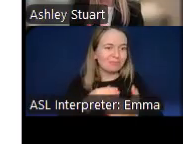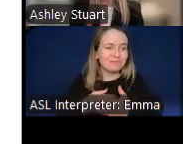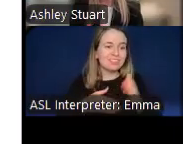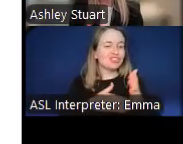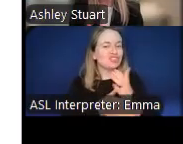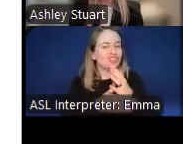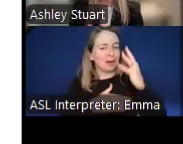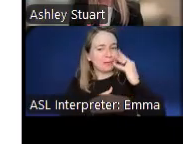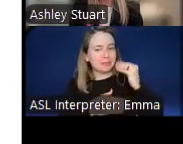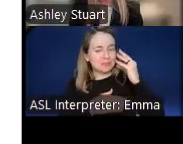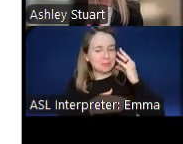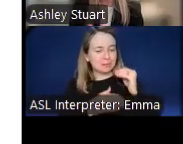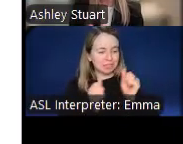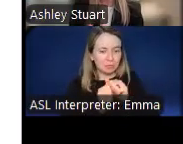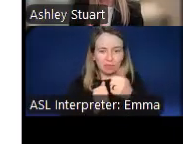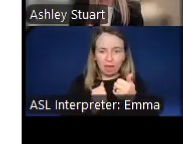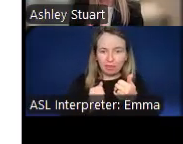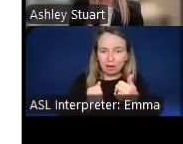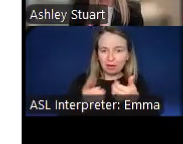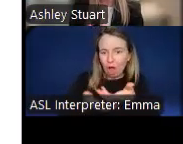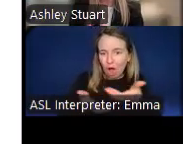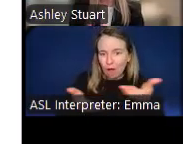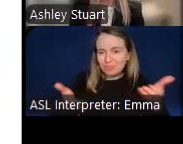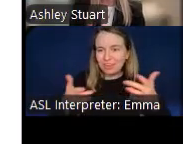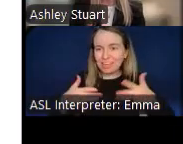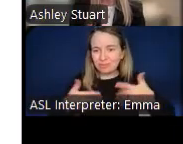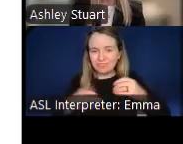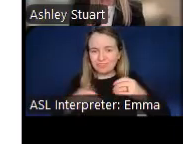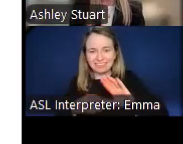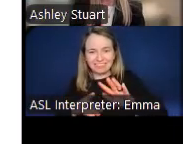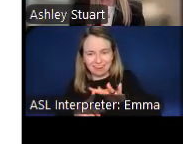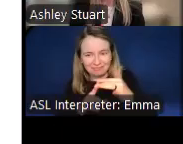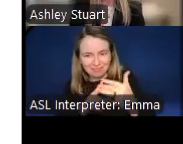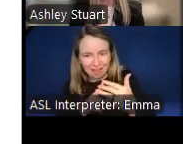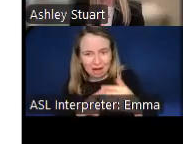other objects or events in their environment, they tend to show